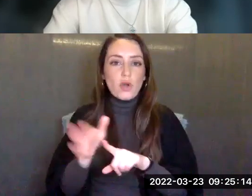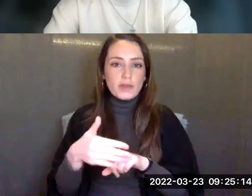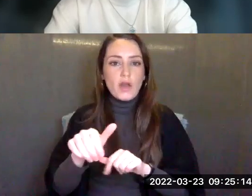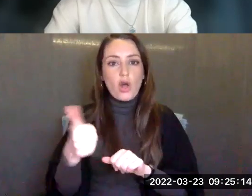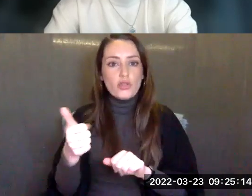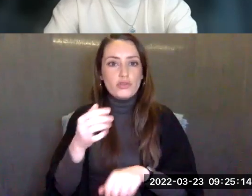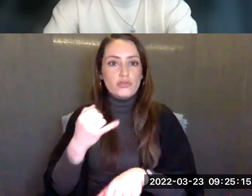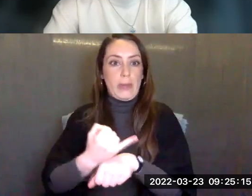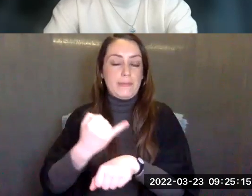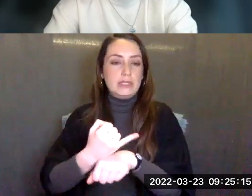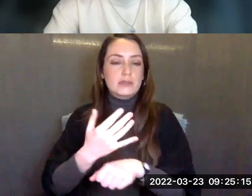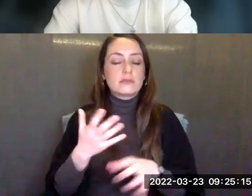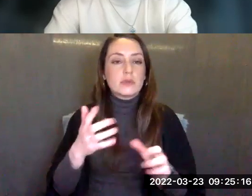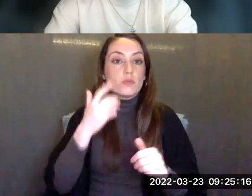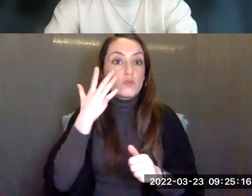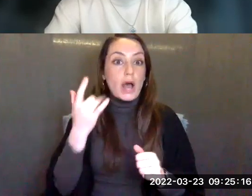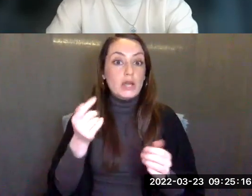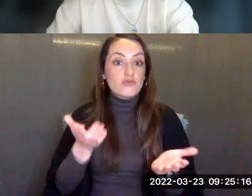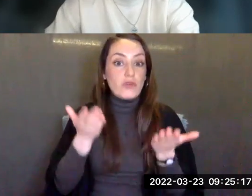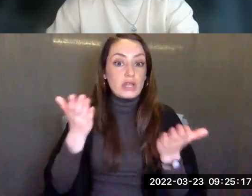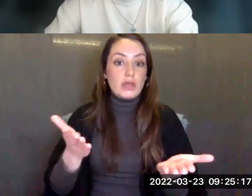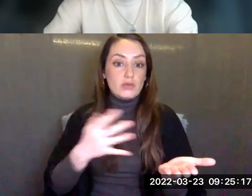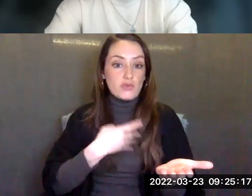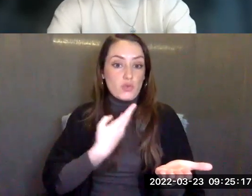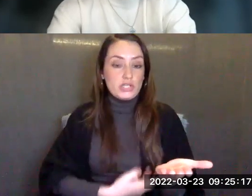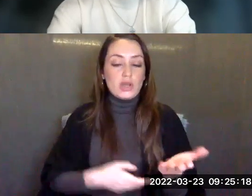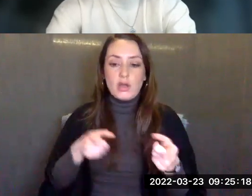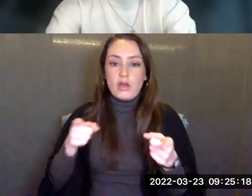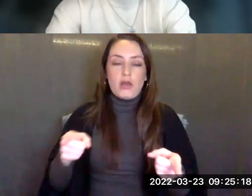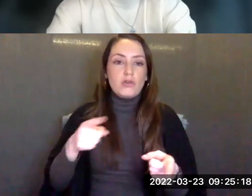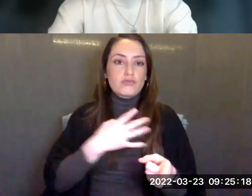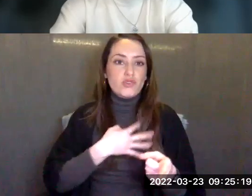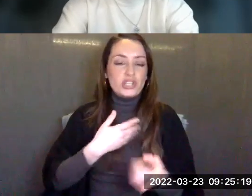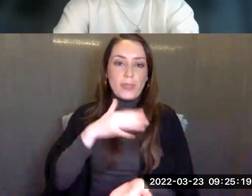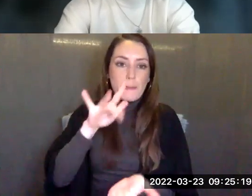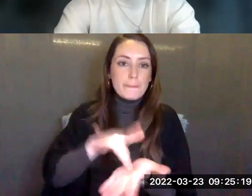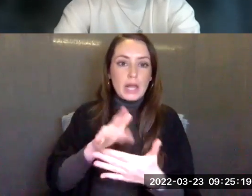and the West. right? So you have the best of both worlds. So when I moved here from Canada, everybody asked me, you know.